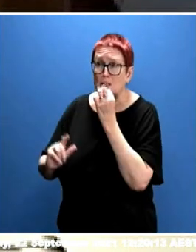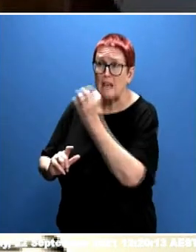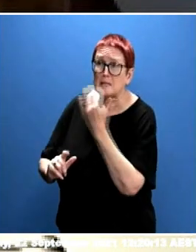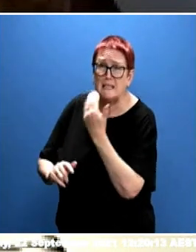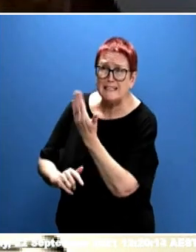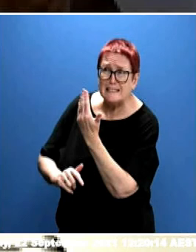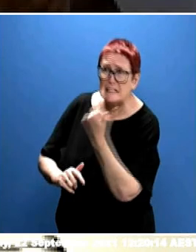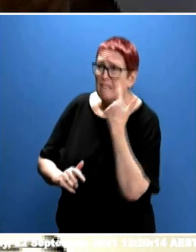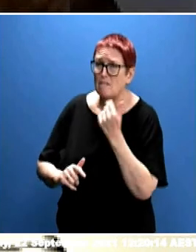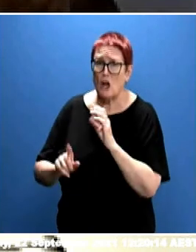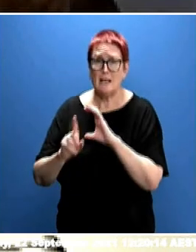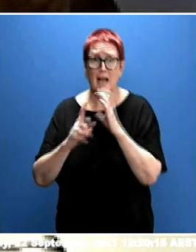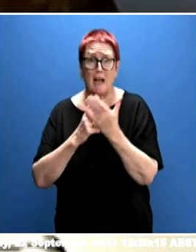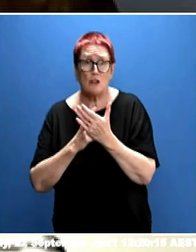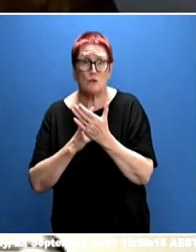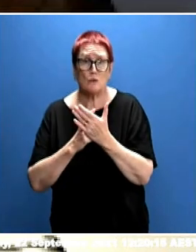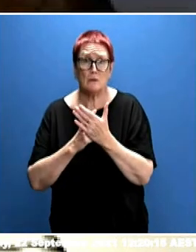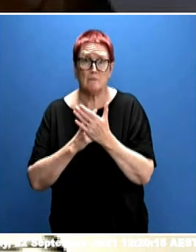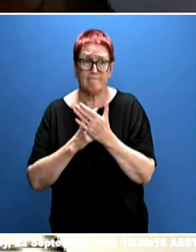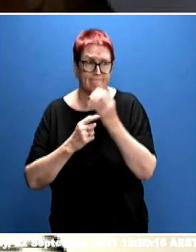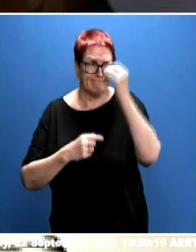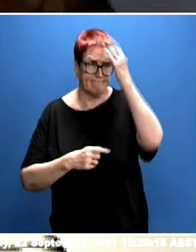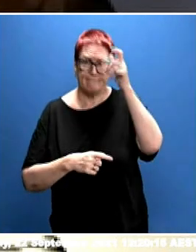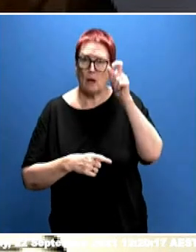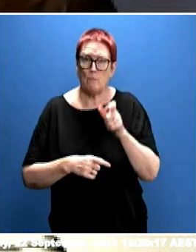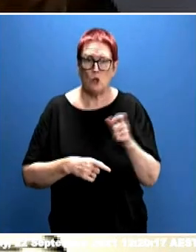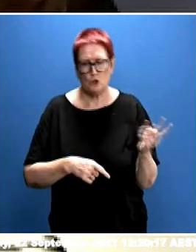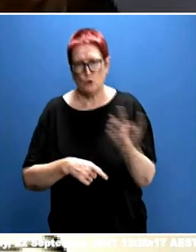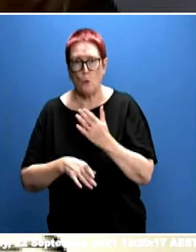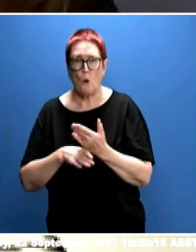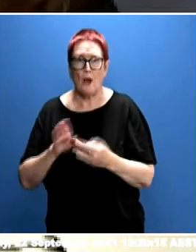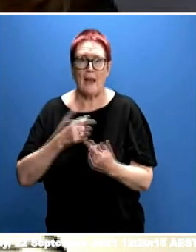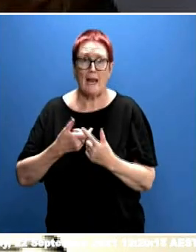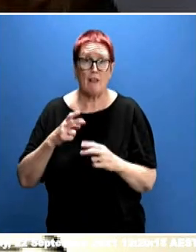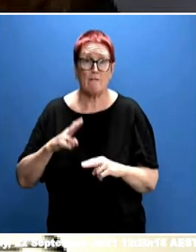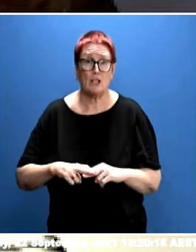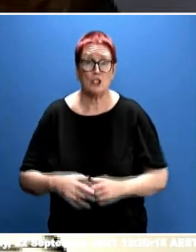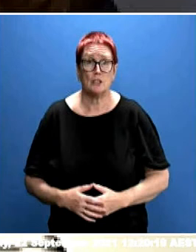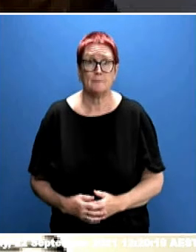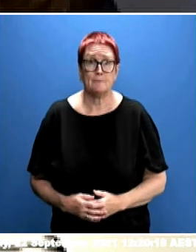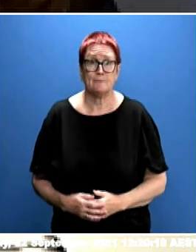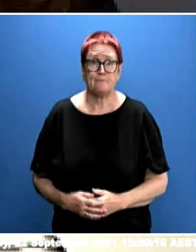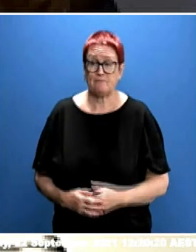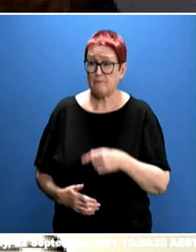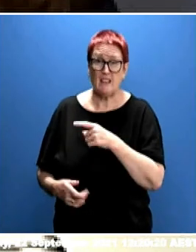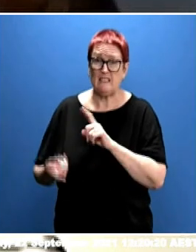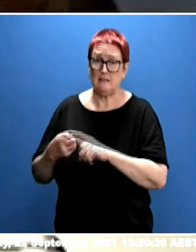therapeutic specialist to be employed at the Kath French Centre, and that had been going through the bureaucratic process.